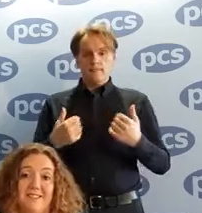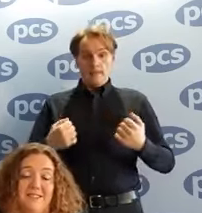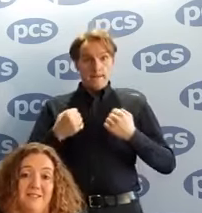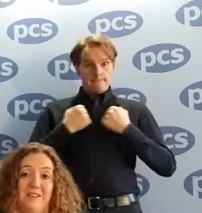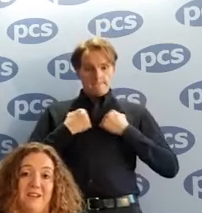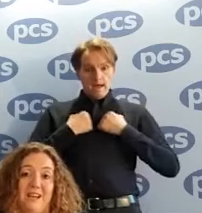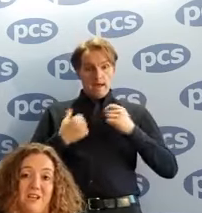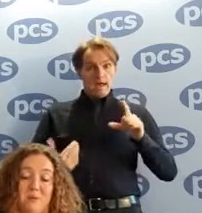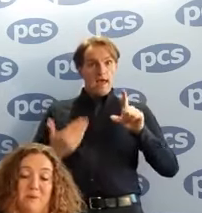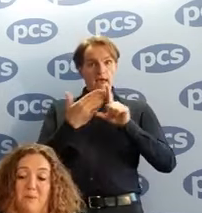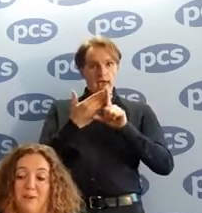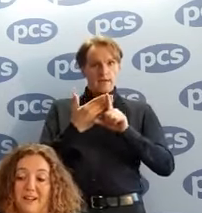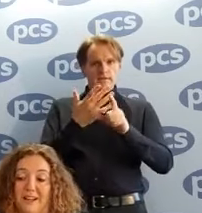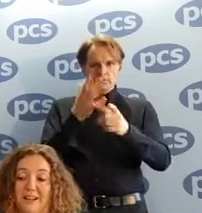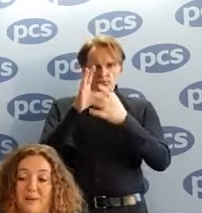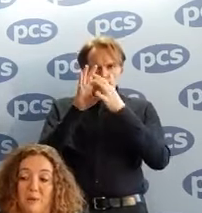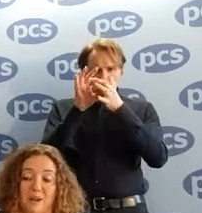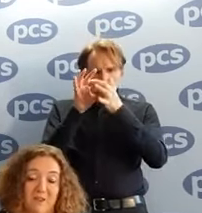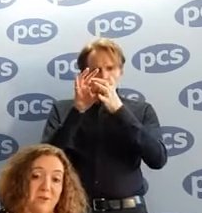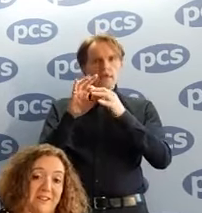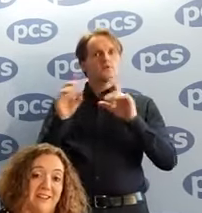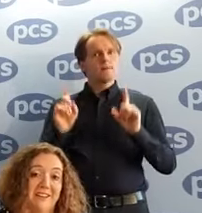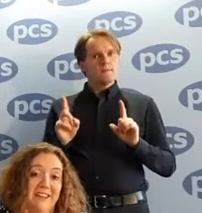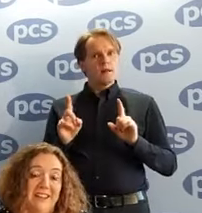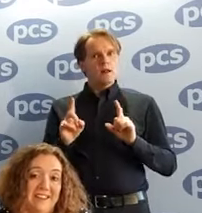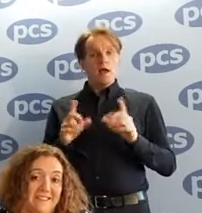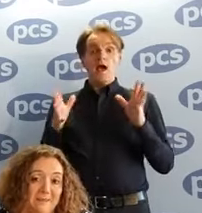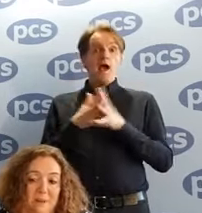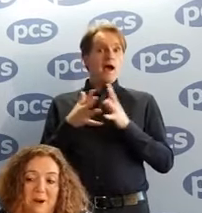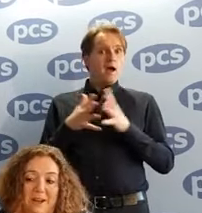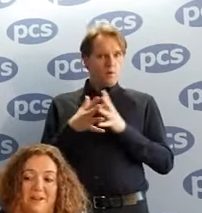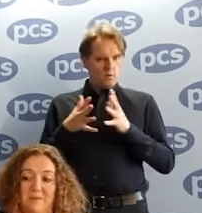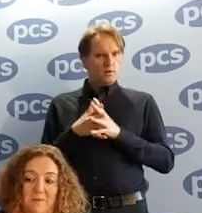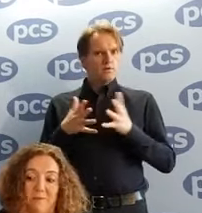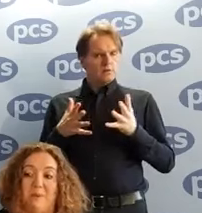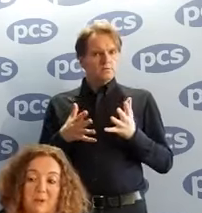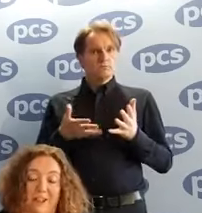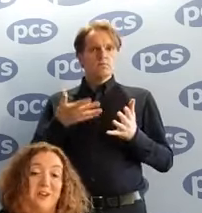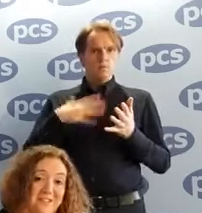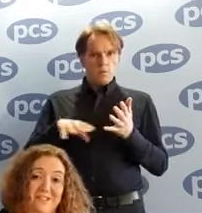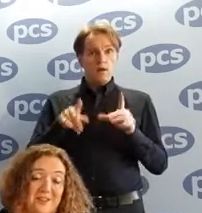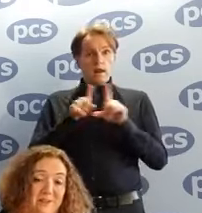engage people and clearly one way of doing that is by people like Kirsty that